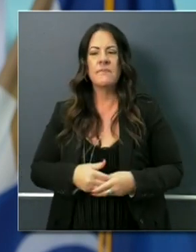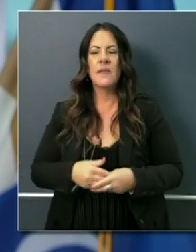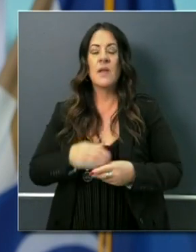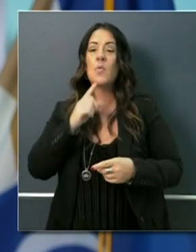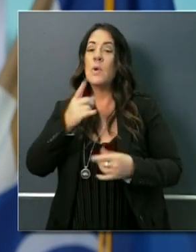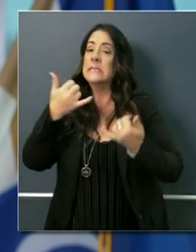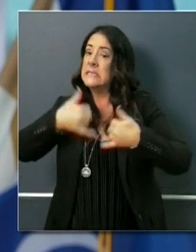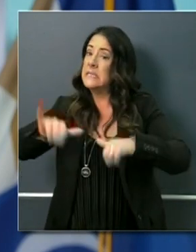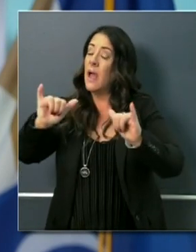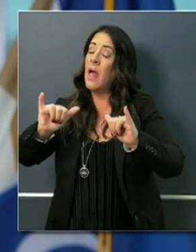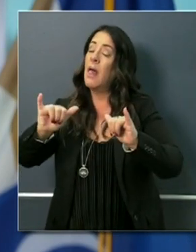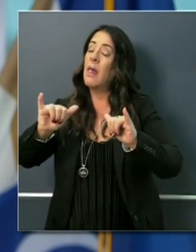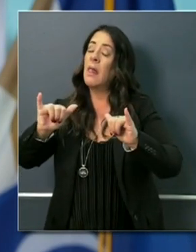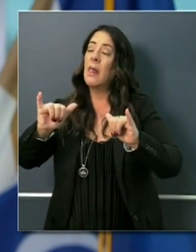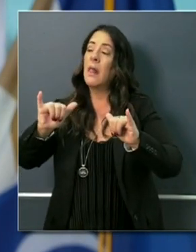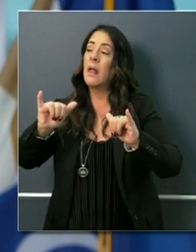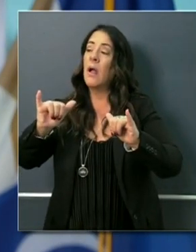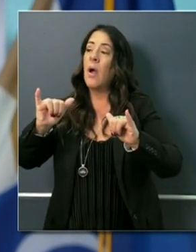GOVERNOR SAID, I SURE THE